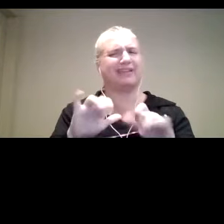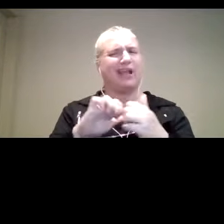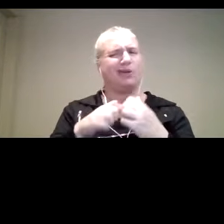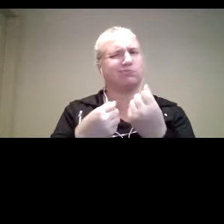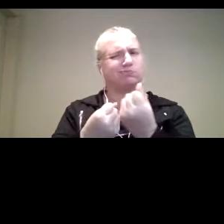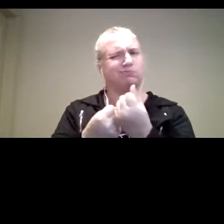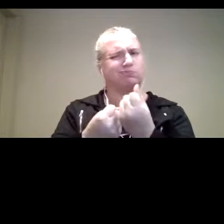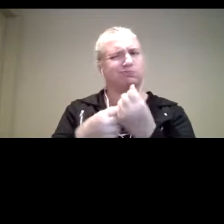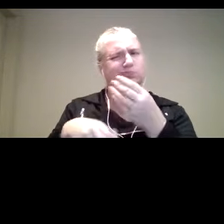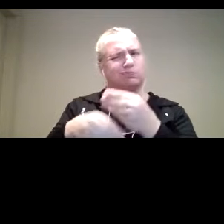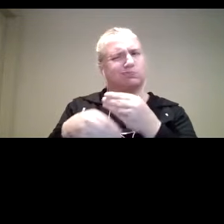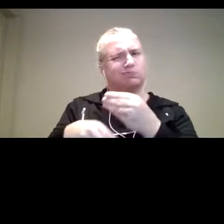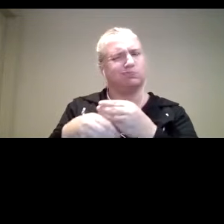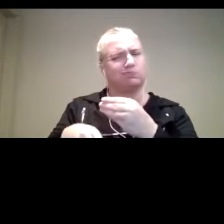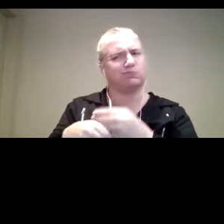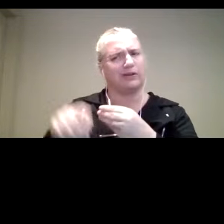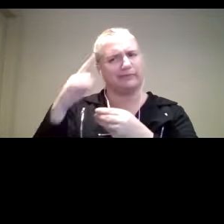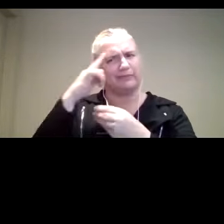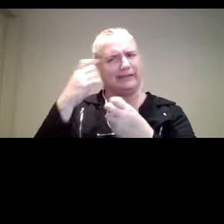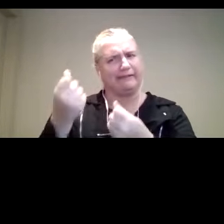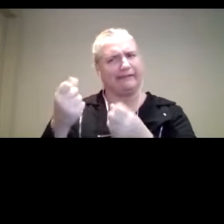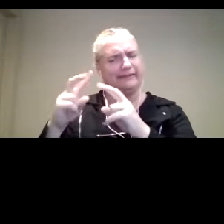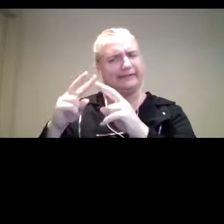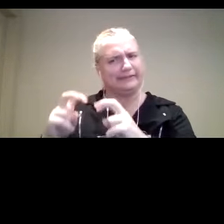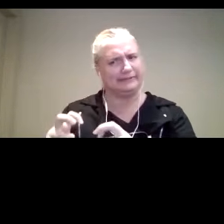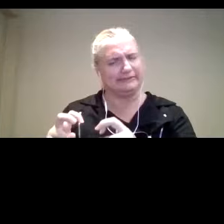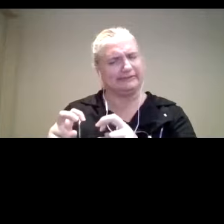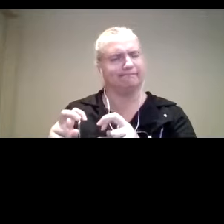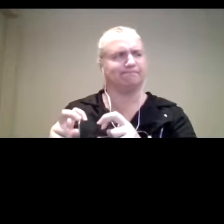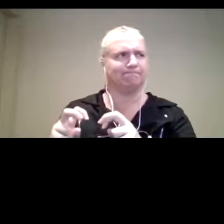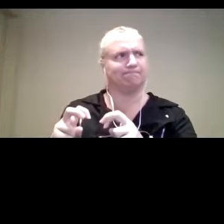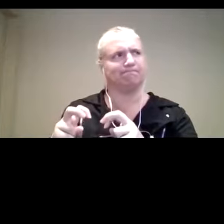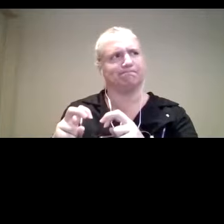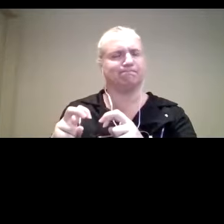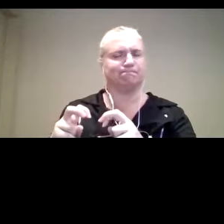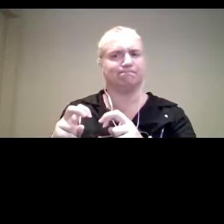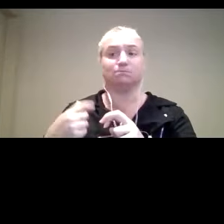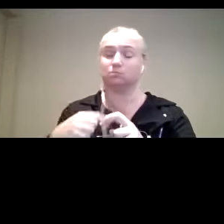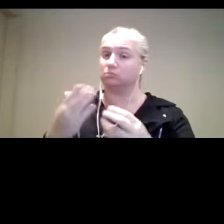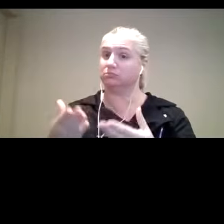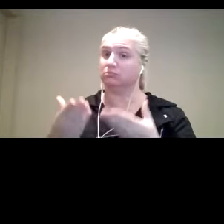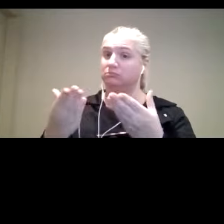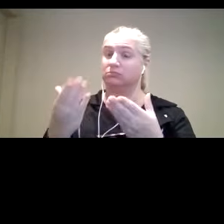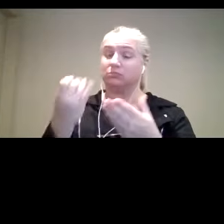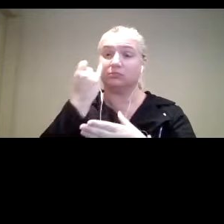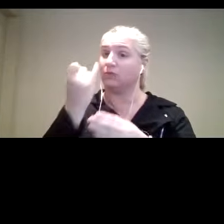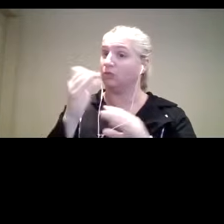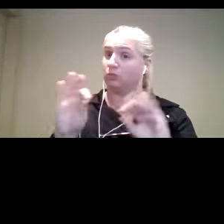with some other mental health types of assessment. And so, we proposed that if there was no clear function,